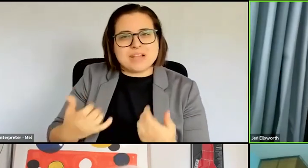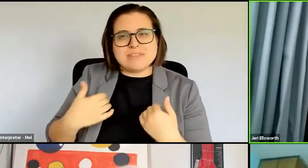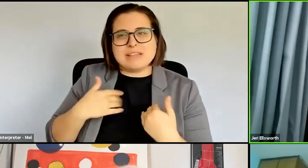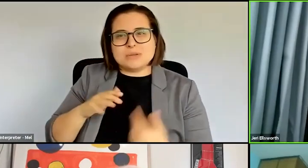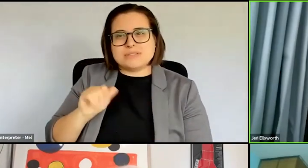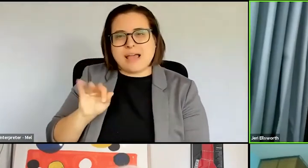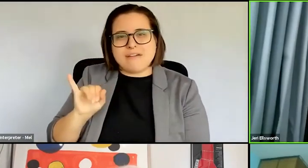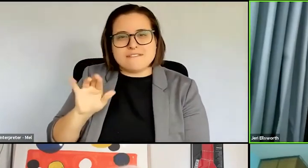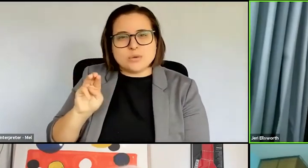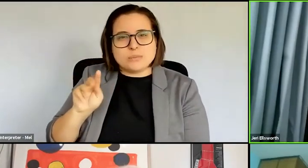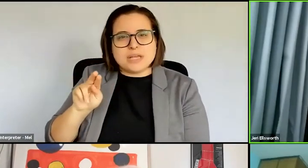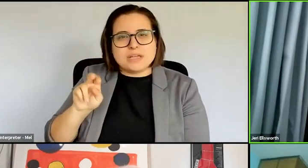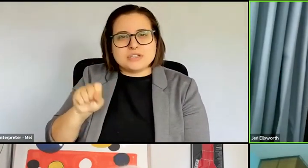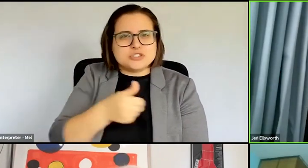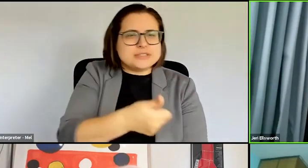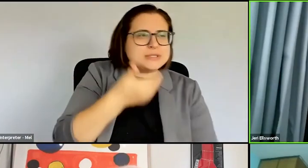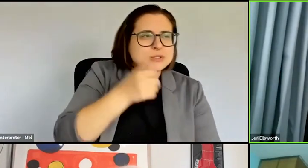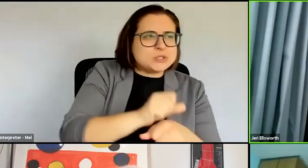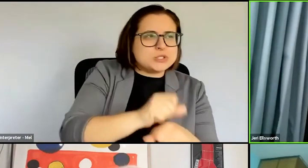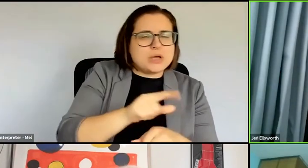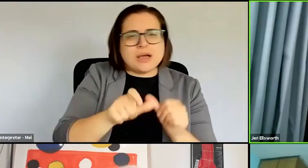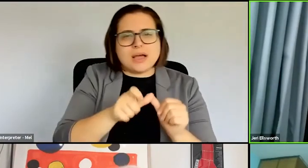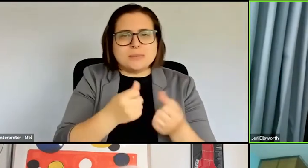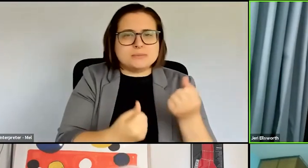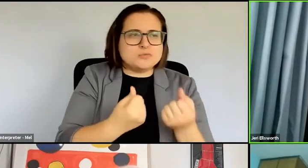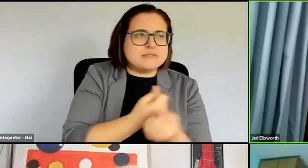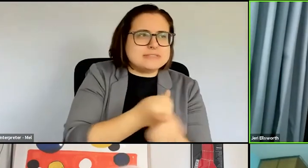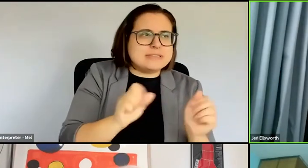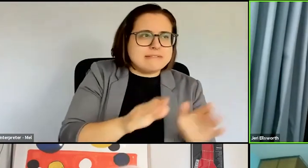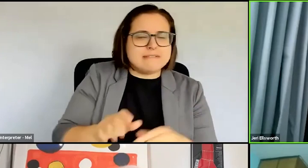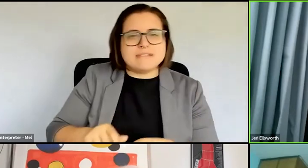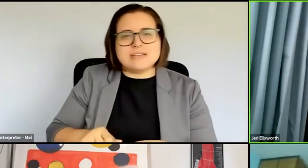but you know definitely you know we've seen it in the video game space; you can